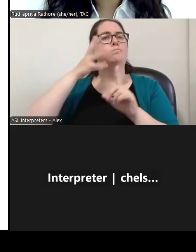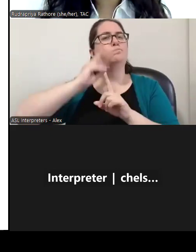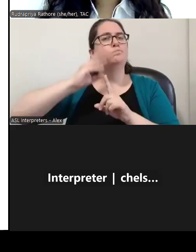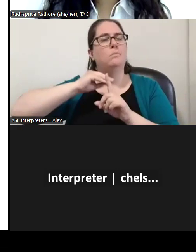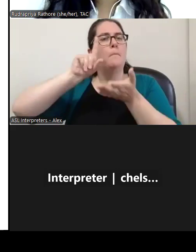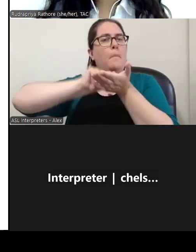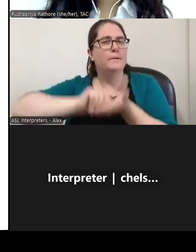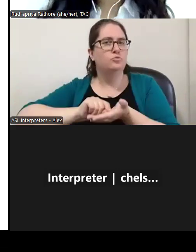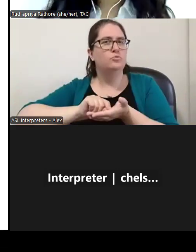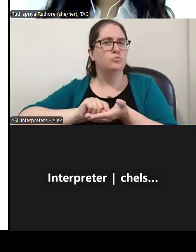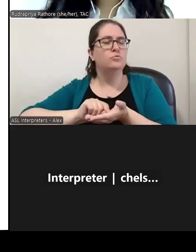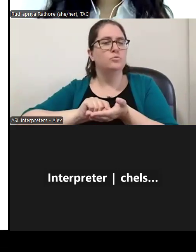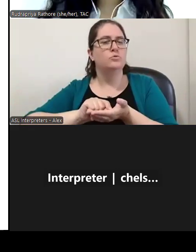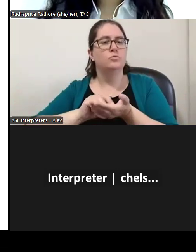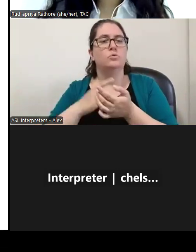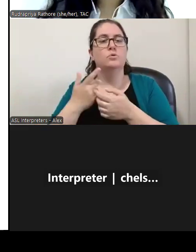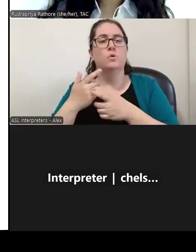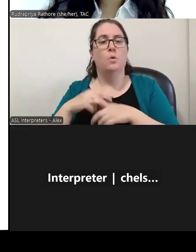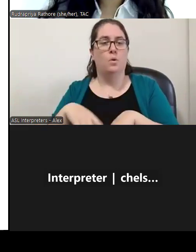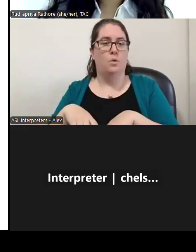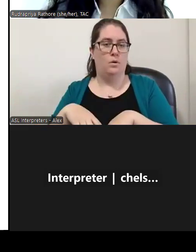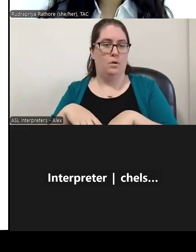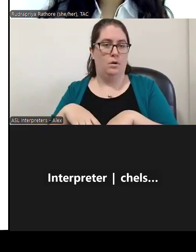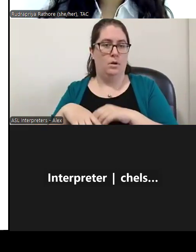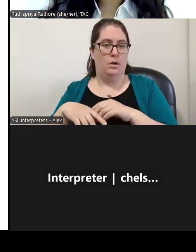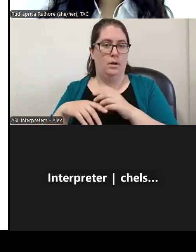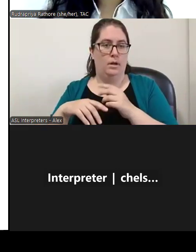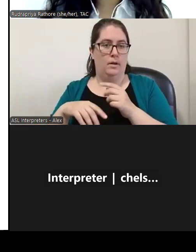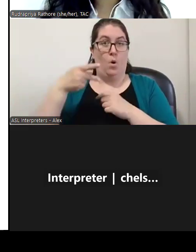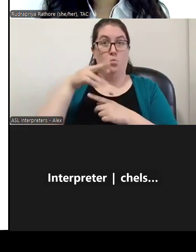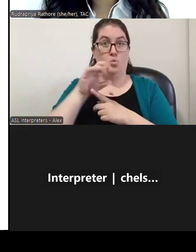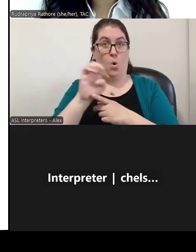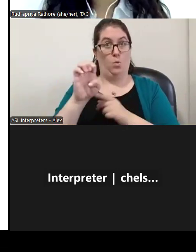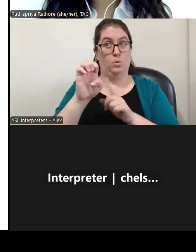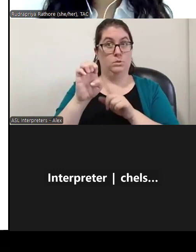so for pros projects you would need to demonstrate 60 pages of professionally